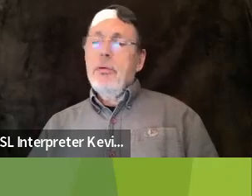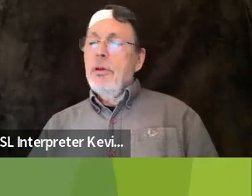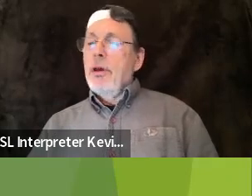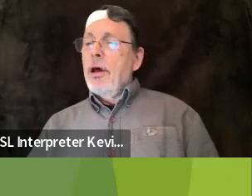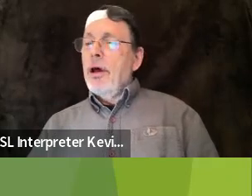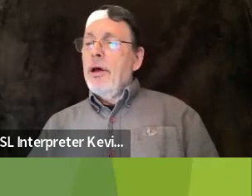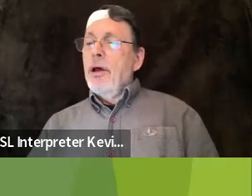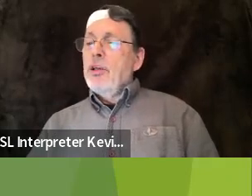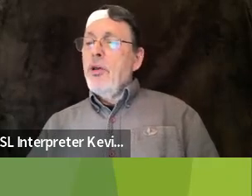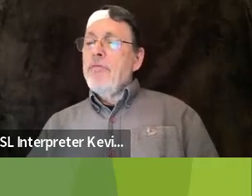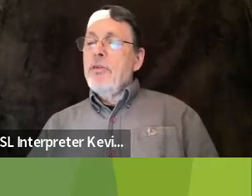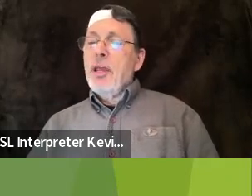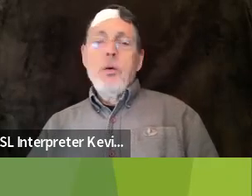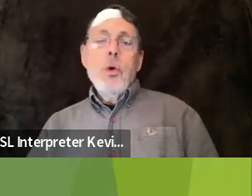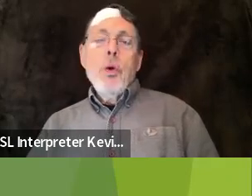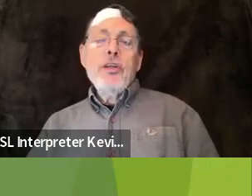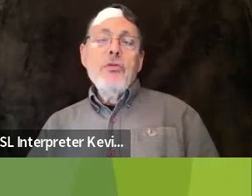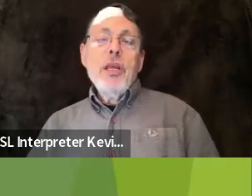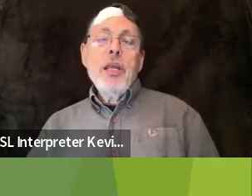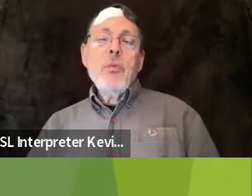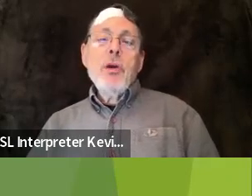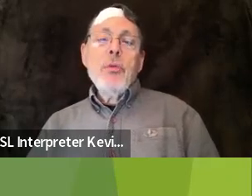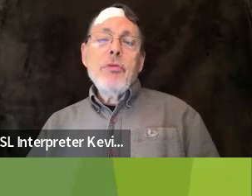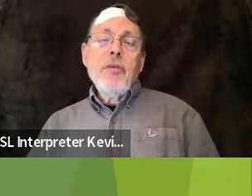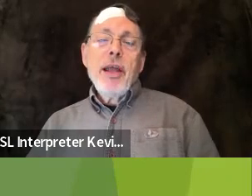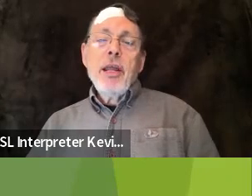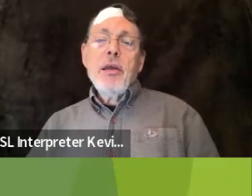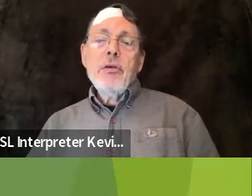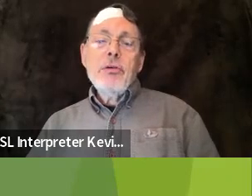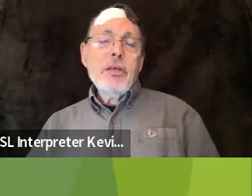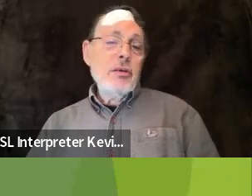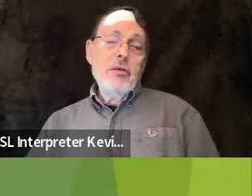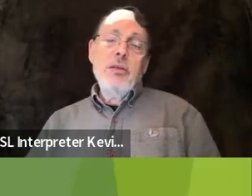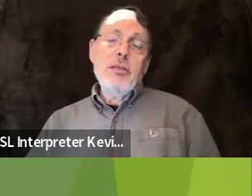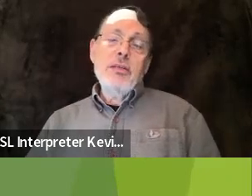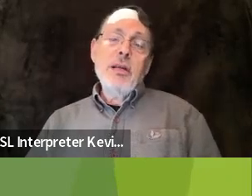And so you have to think, what do you need, what are you providing, is this going to be